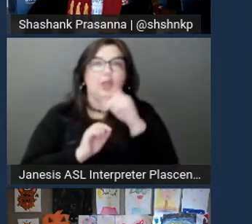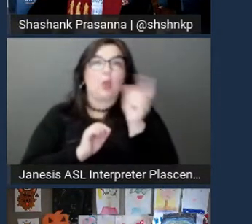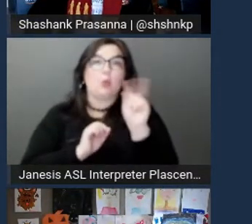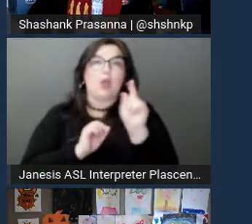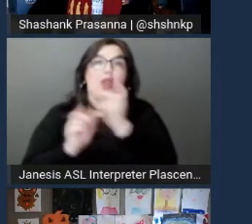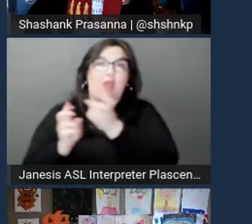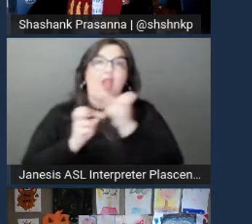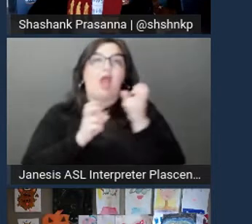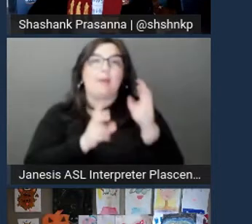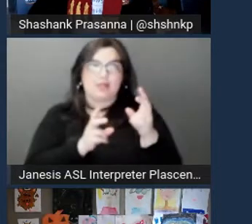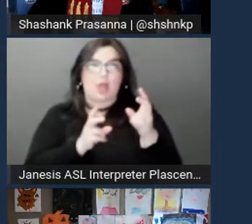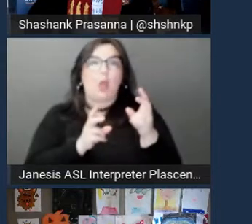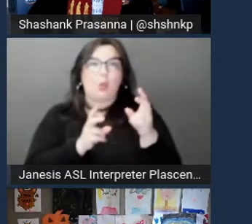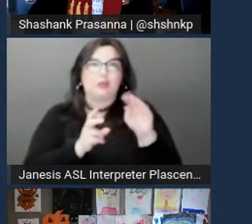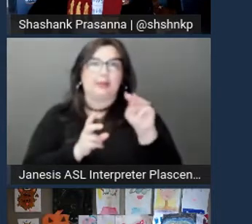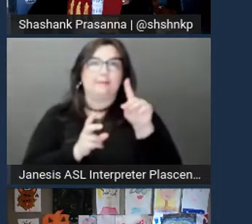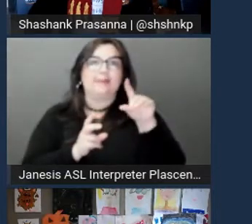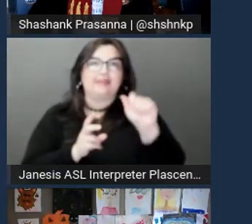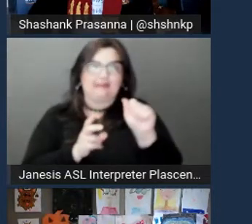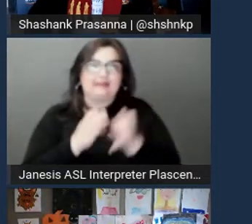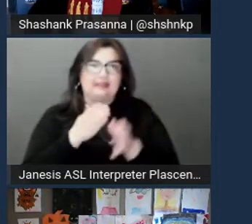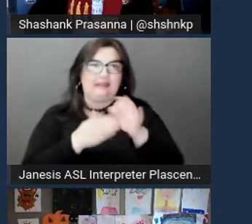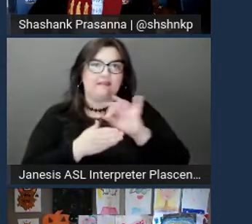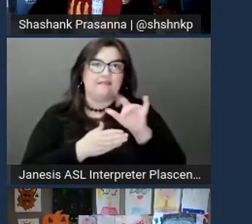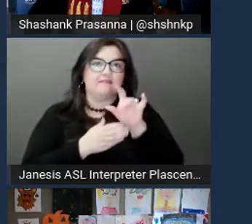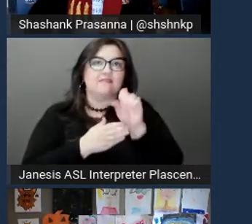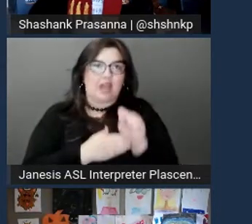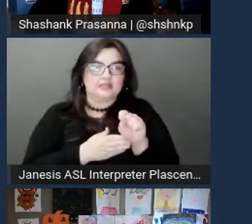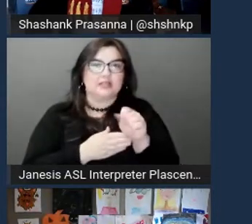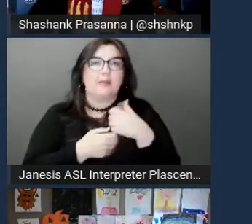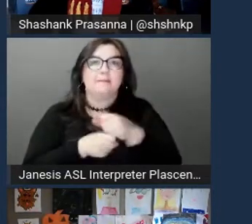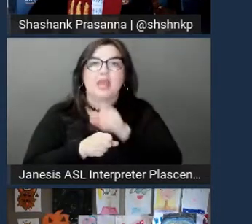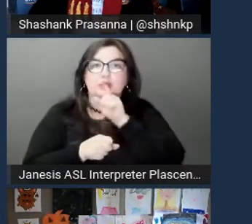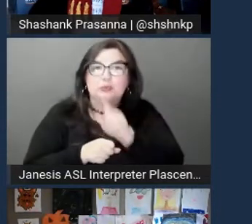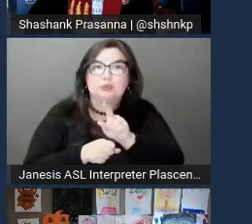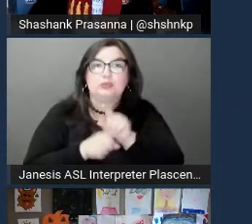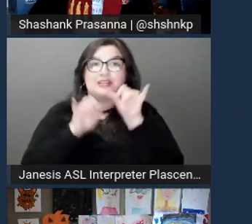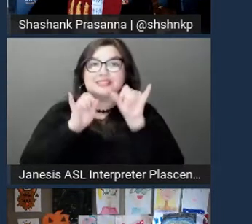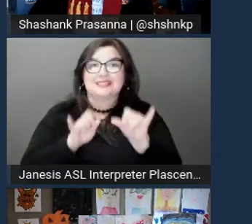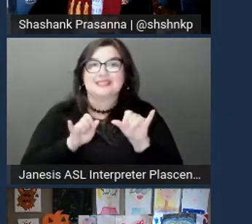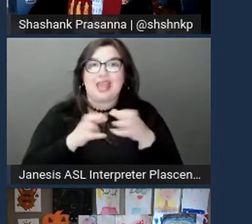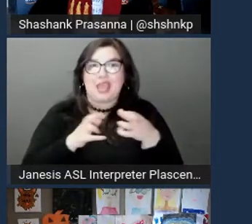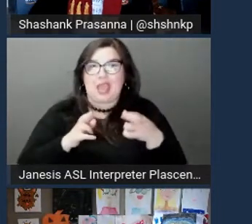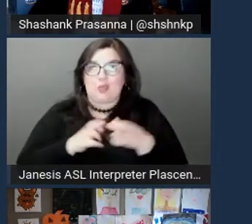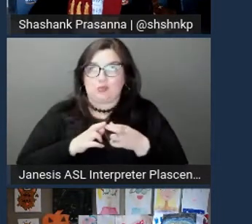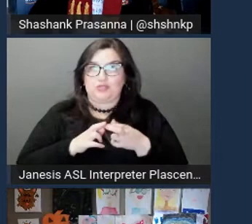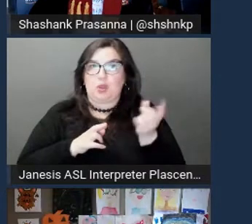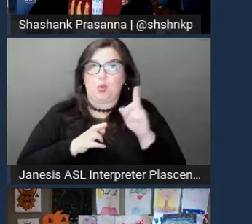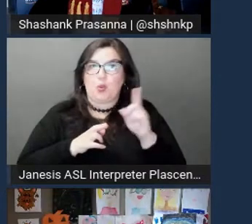Just make sure that you're using the S3 bucket from the same region as where you create the Custom Engine Version.